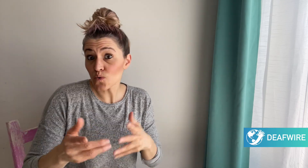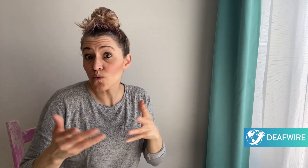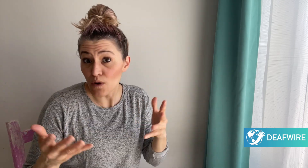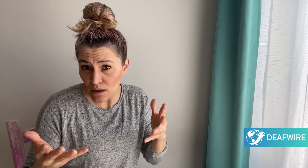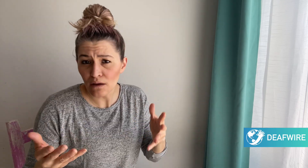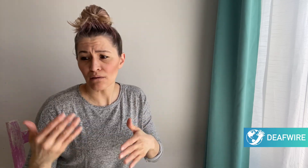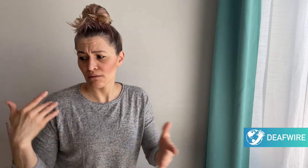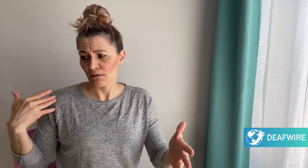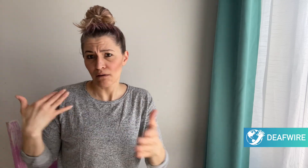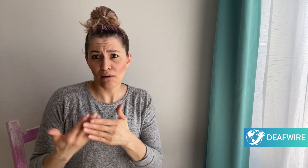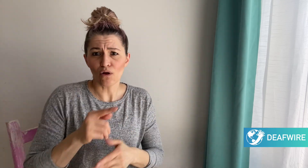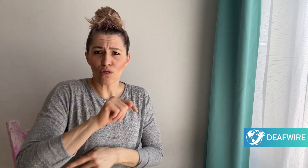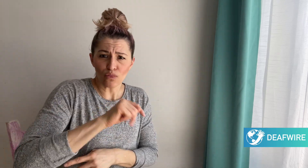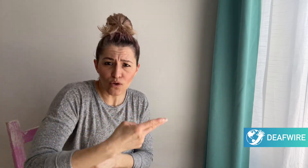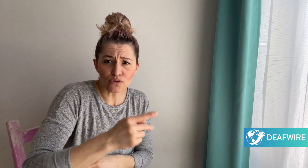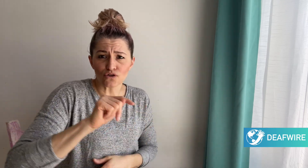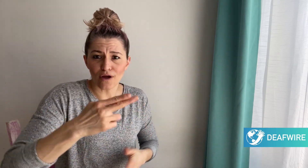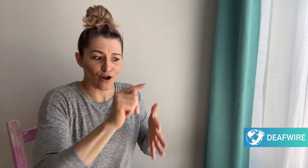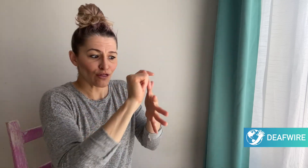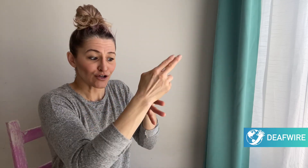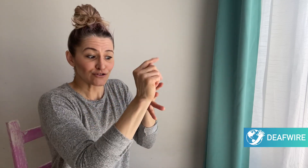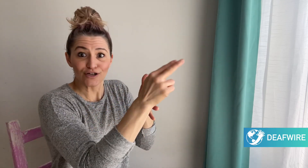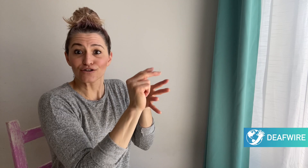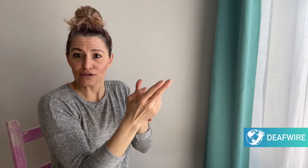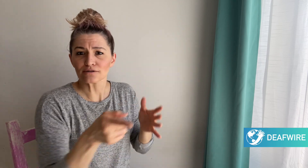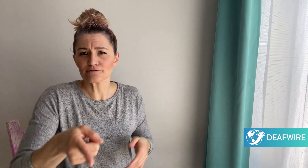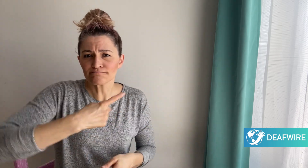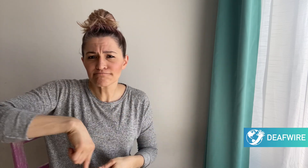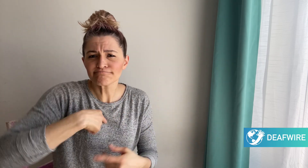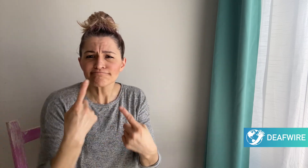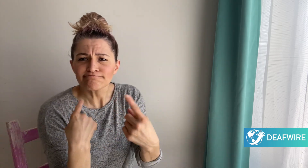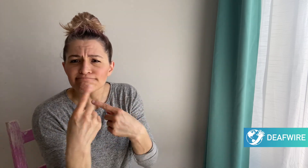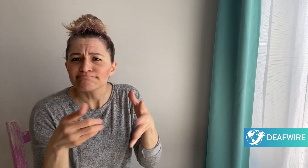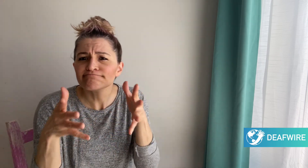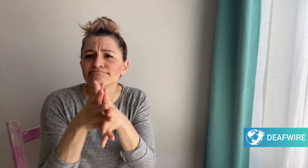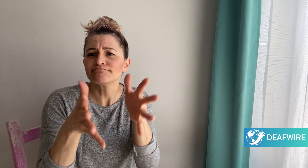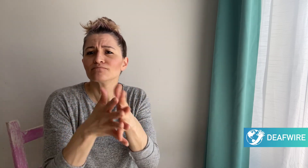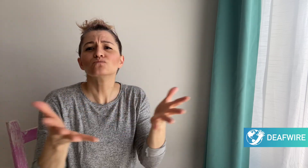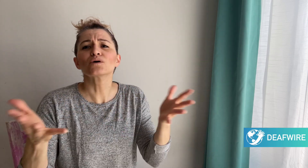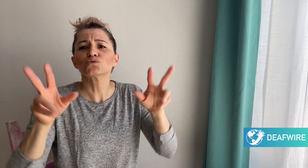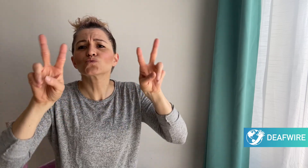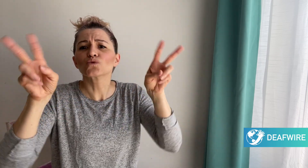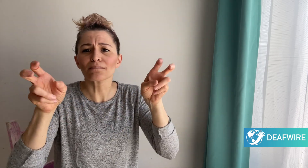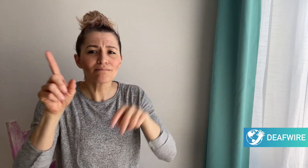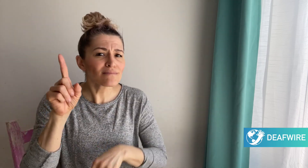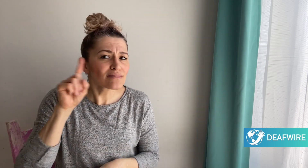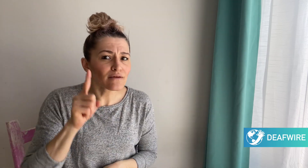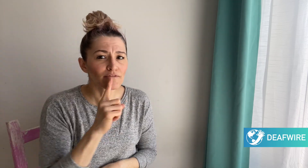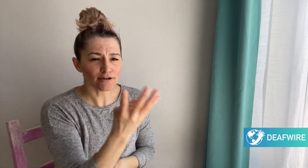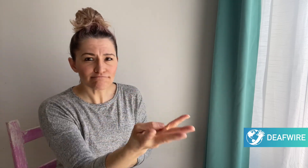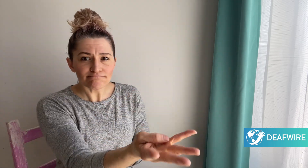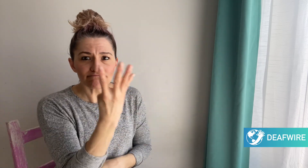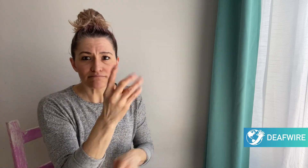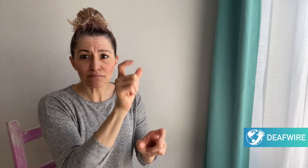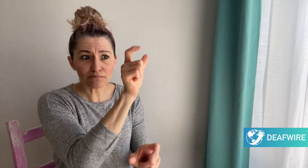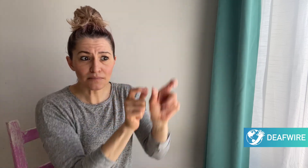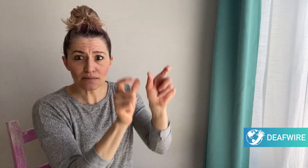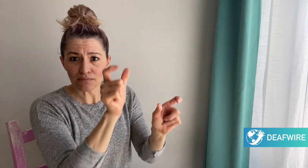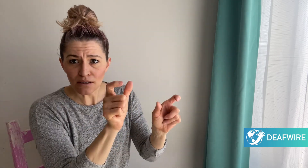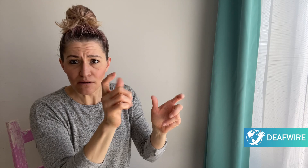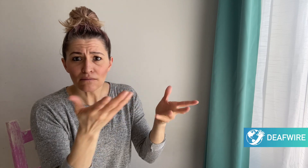Every Thursday this month, we discussed Deaf prisoners,